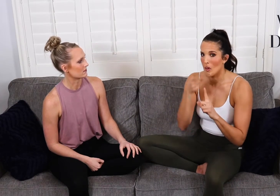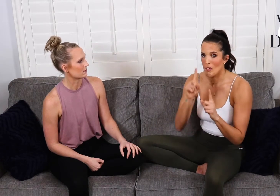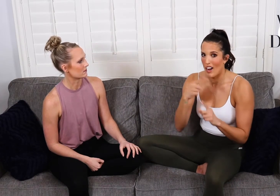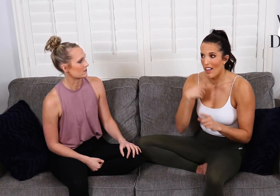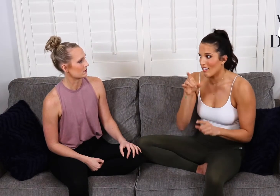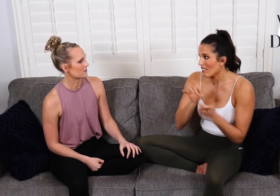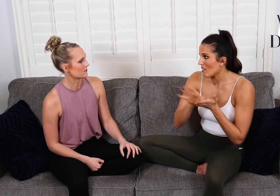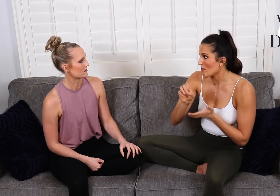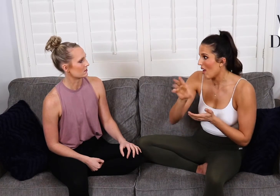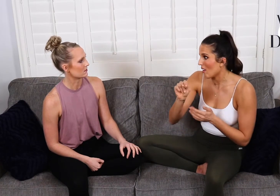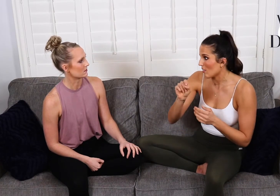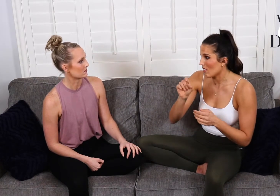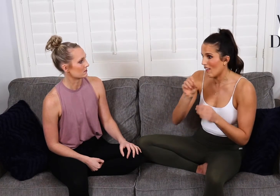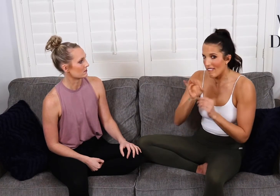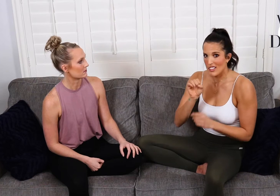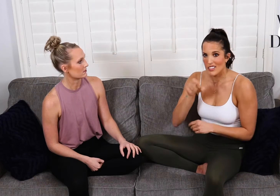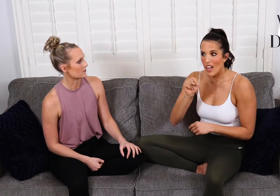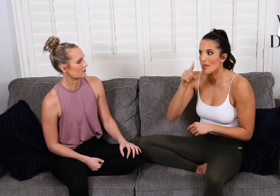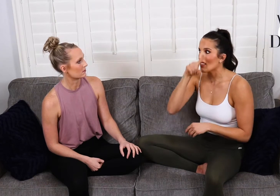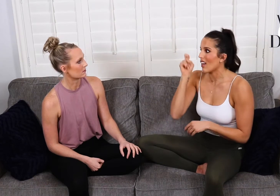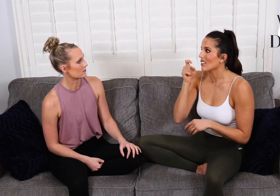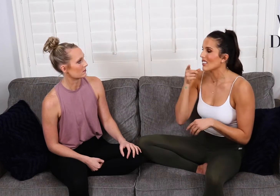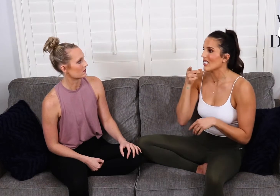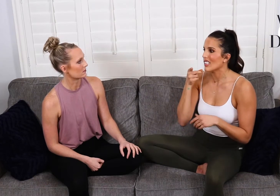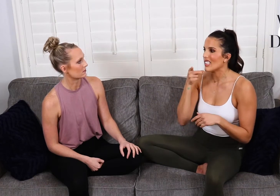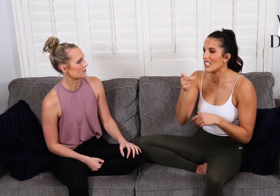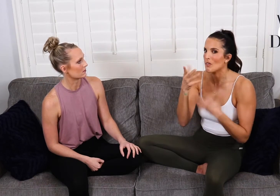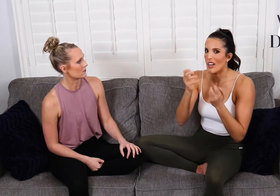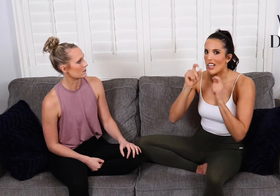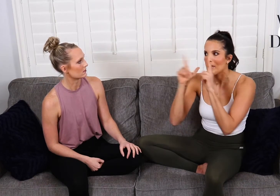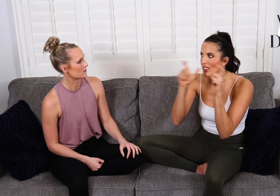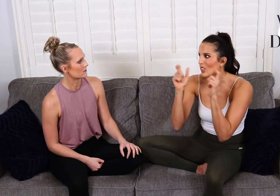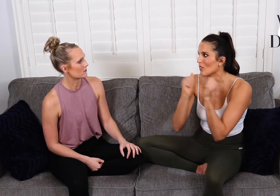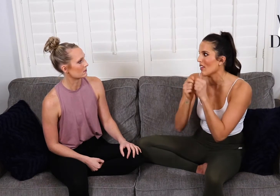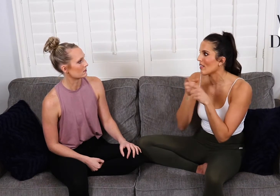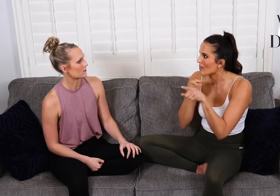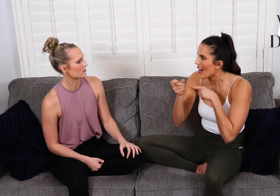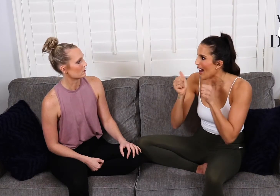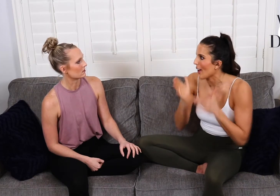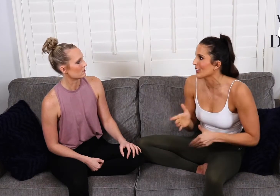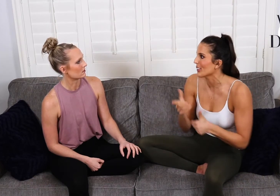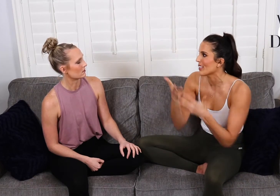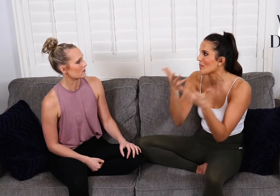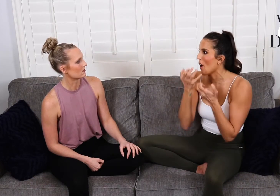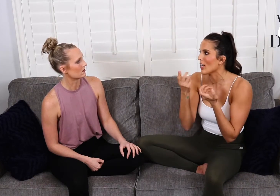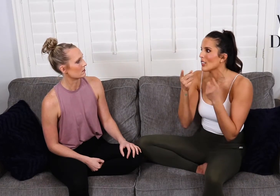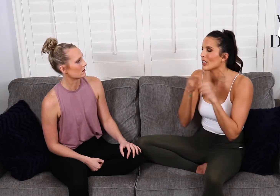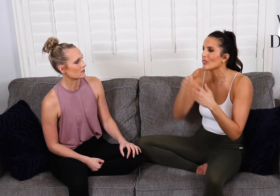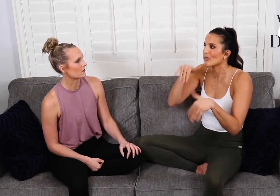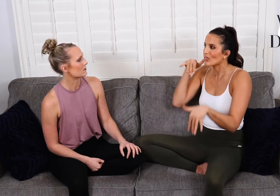point where I had to kick them out of set because for example, there was one interpreter who wanted to take pictures with the main actor, there